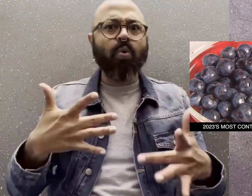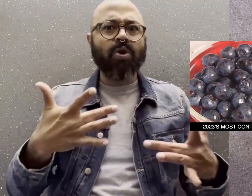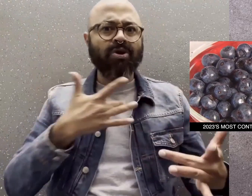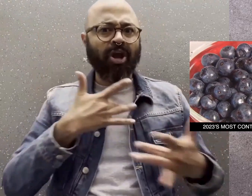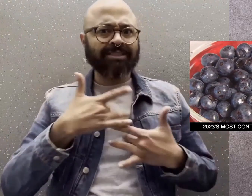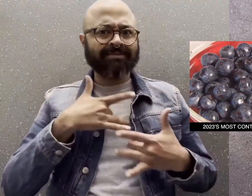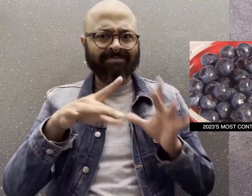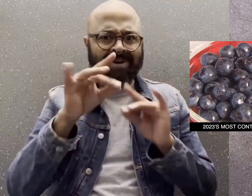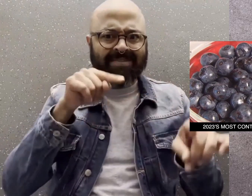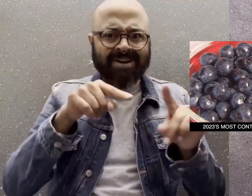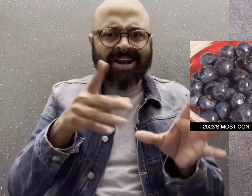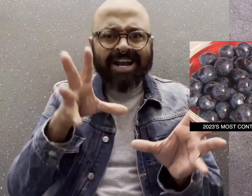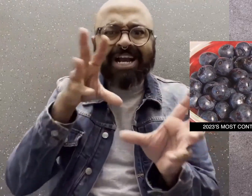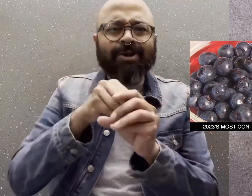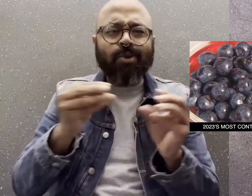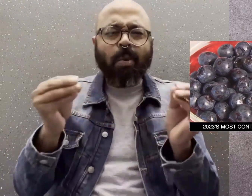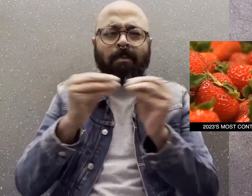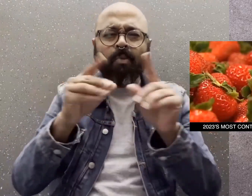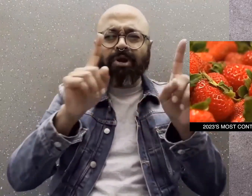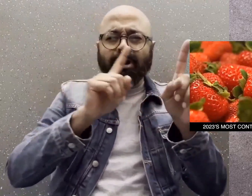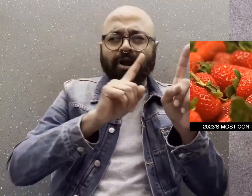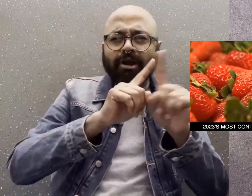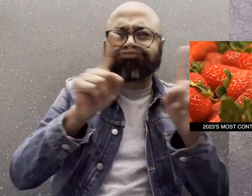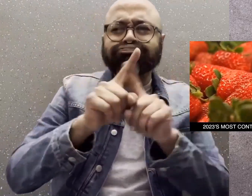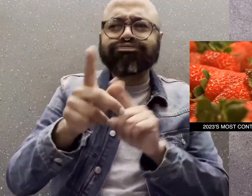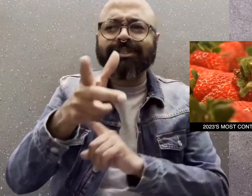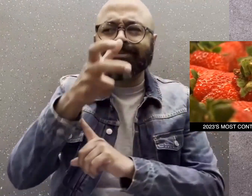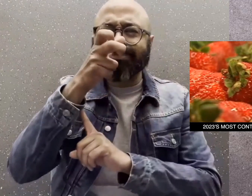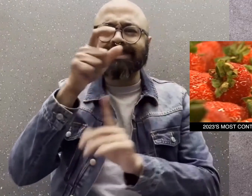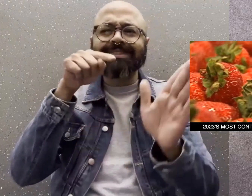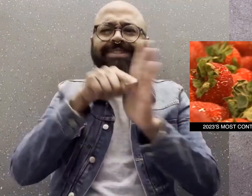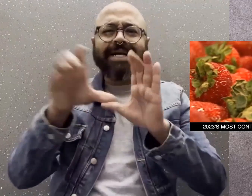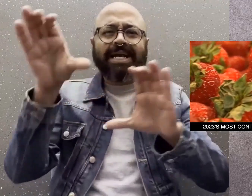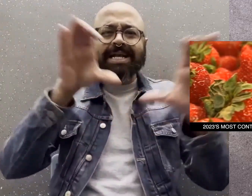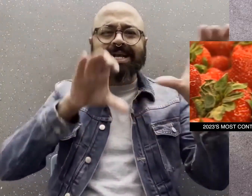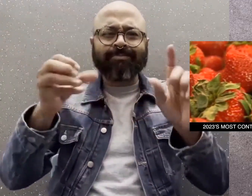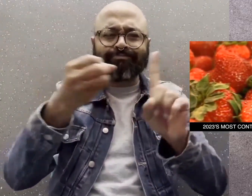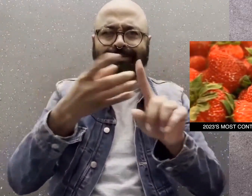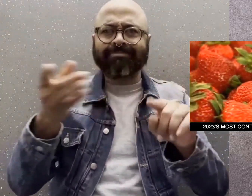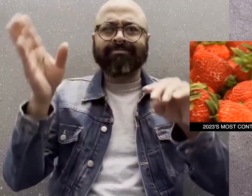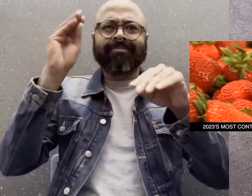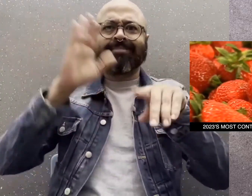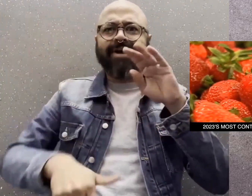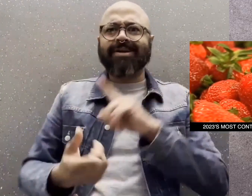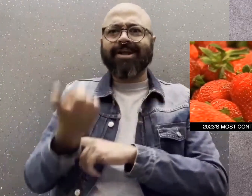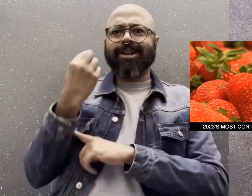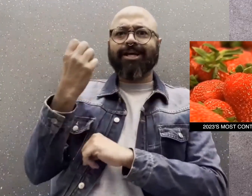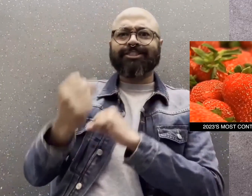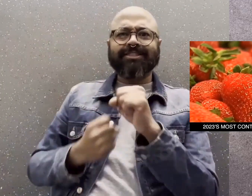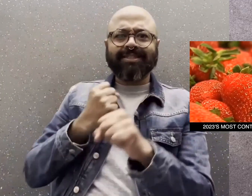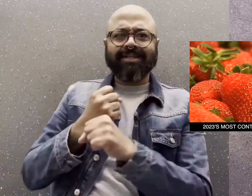samples had concerning findings including some kinds of pesticides.